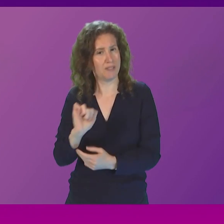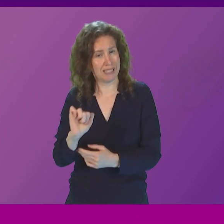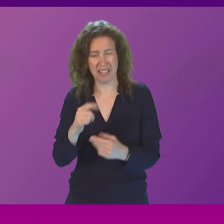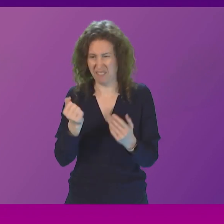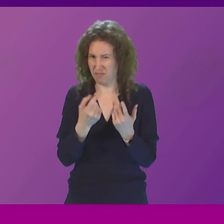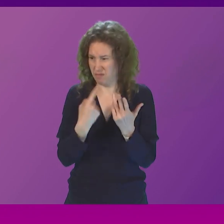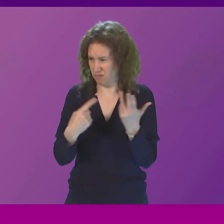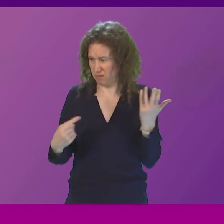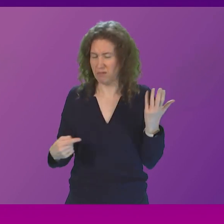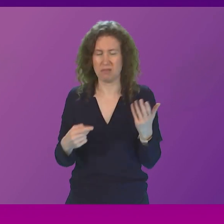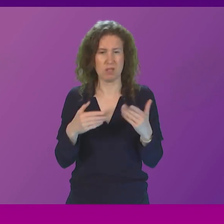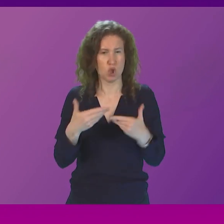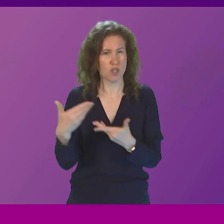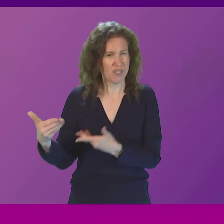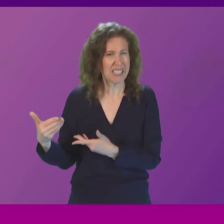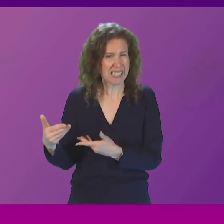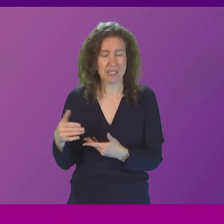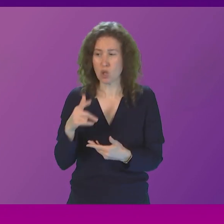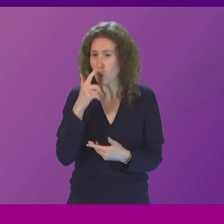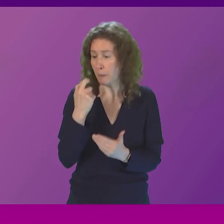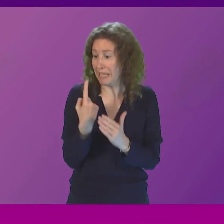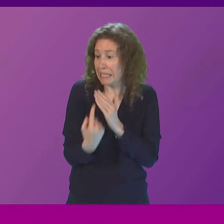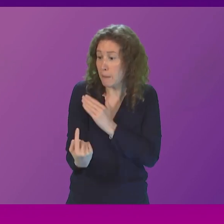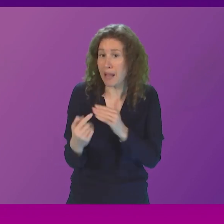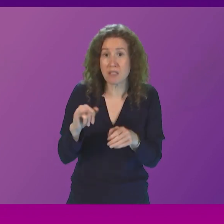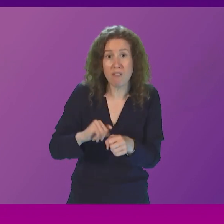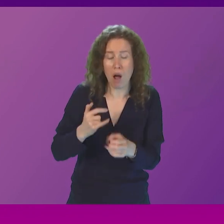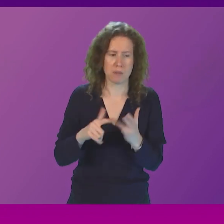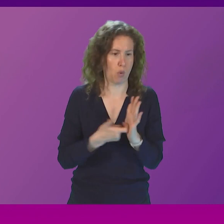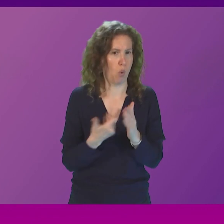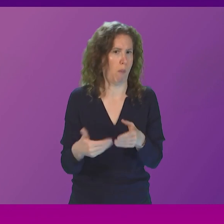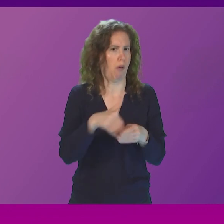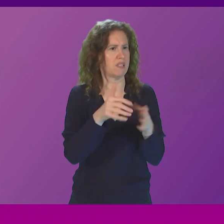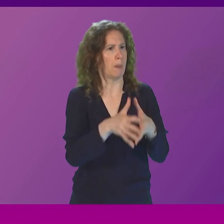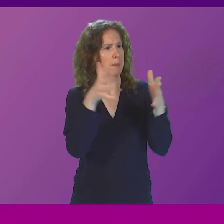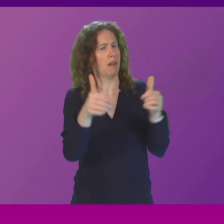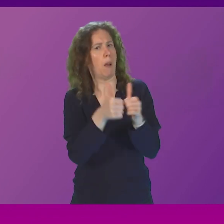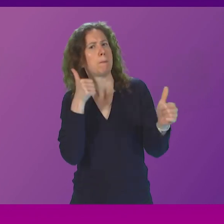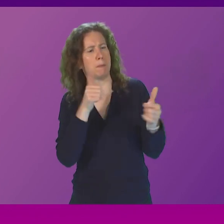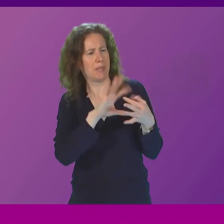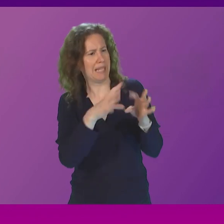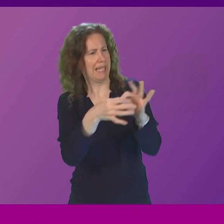other services that they provide and whether they are small independent pharmacies or part of larger chains.